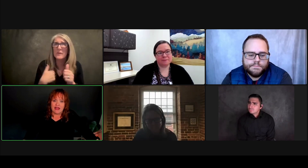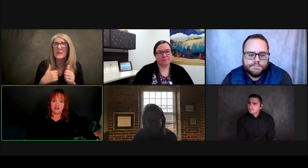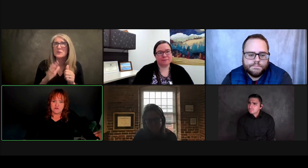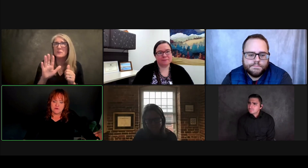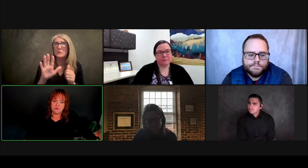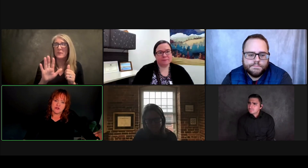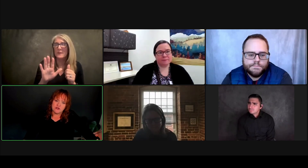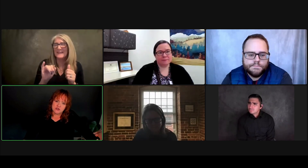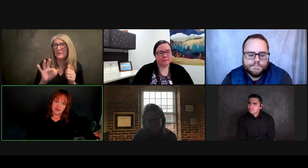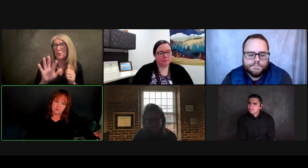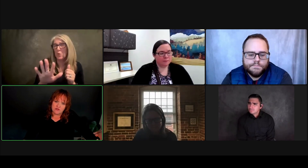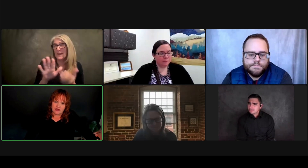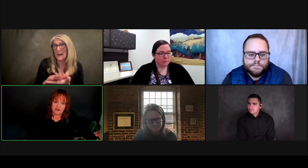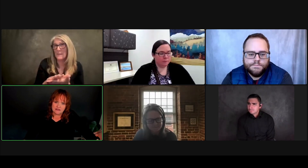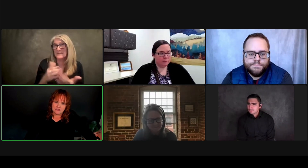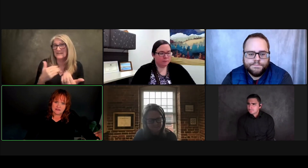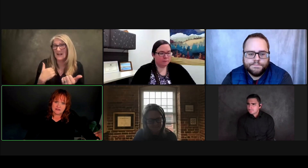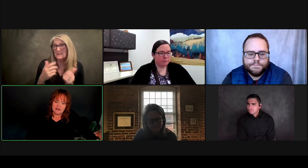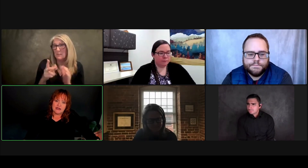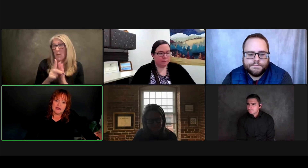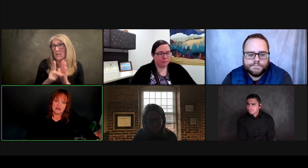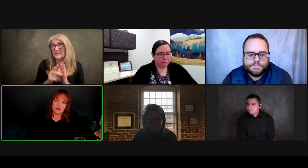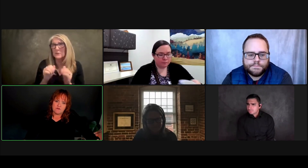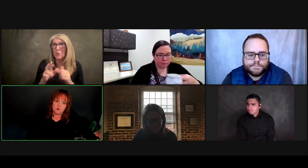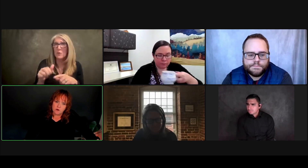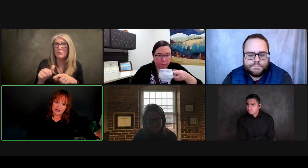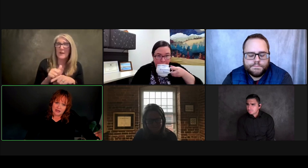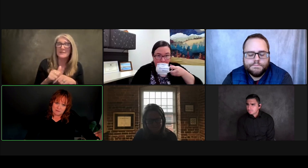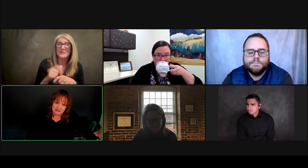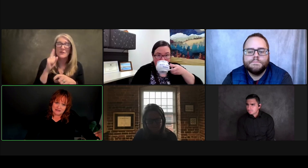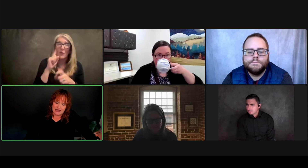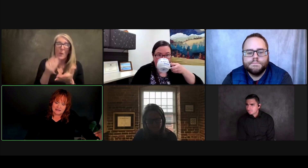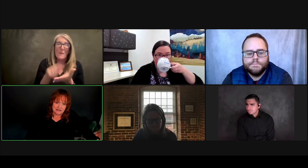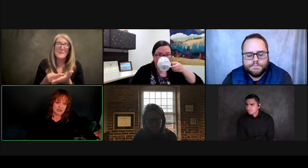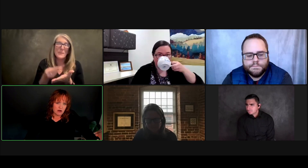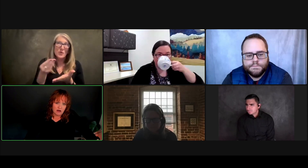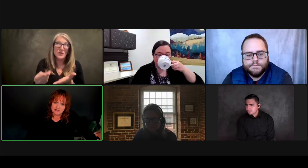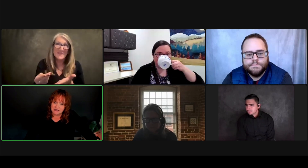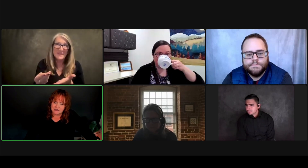Andrew, could you share with us if your campus has any policies